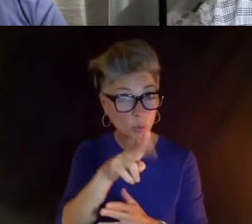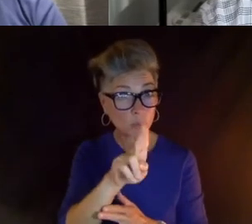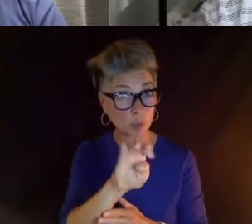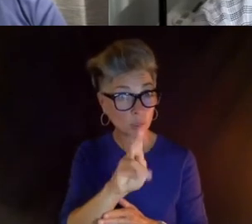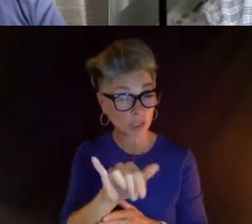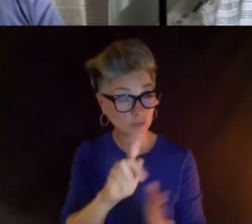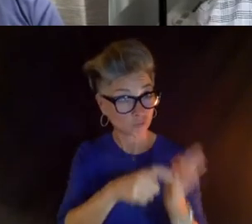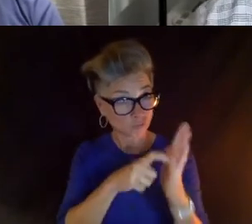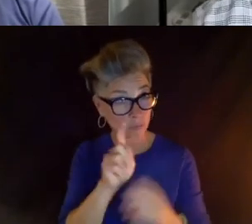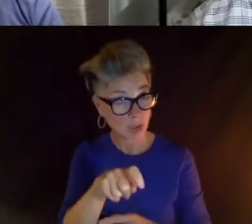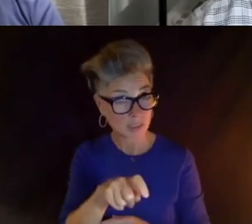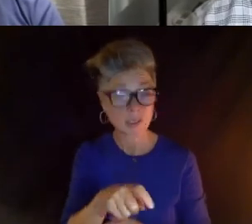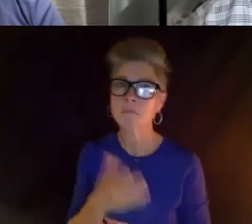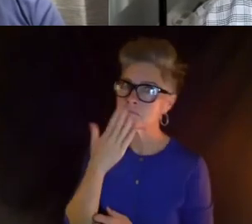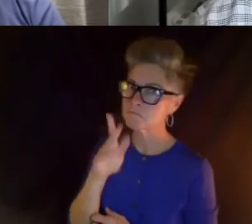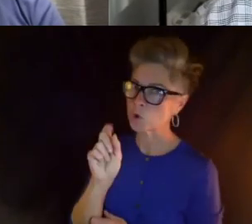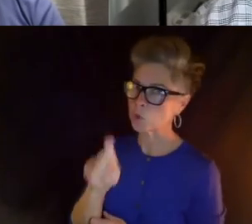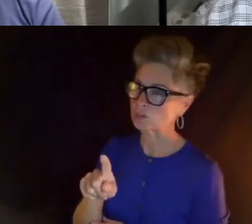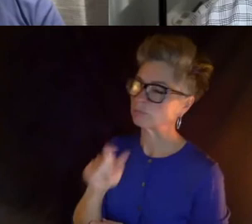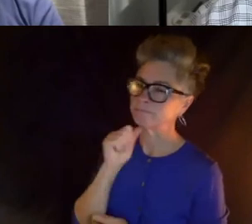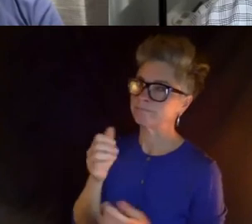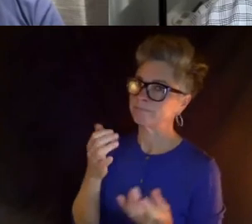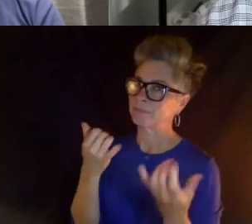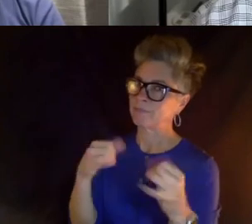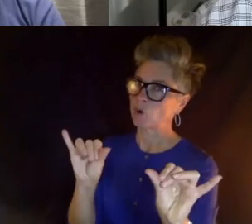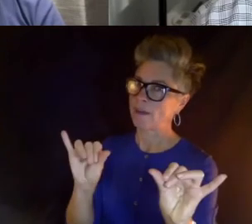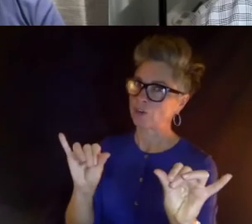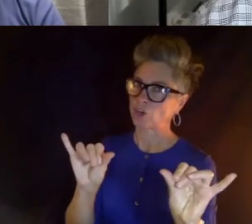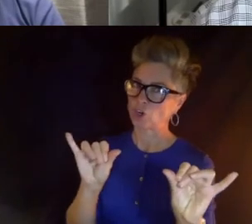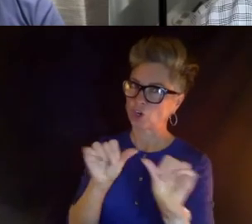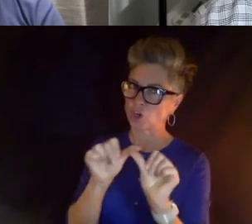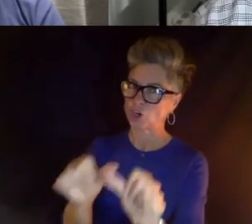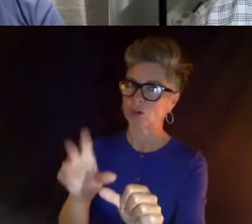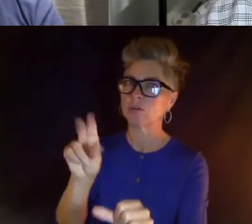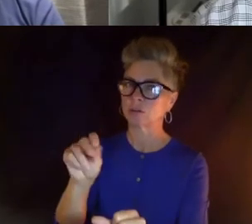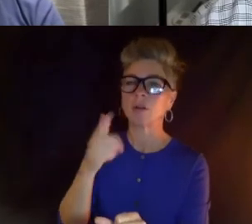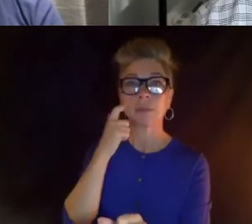I would say that they don't stay on them forever because there is that time where they will transition to hormone replacement therapy.